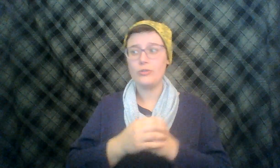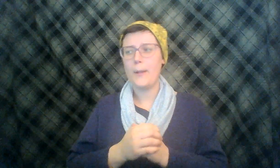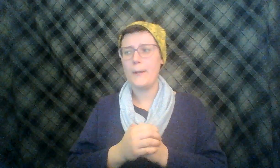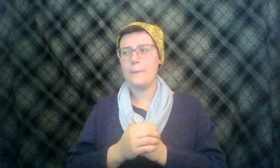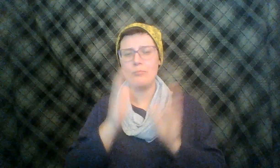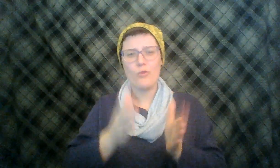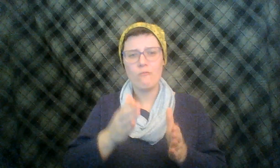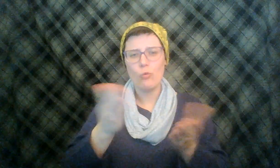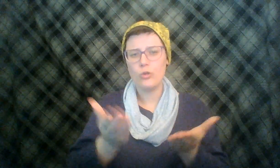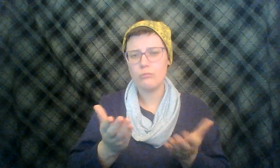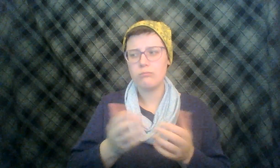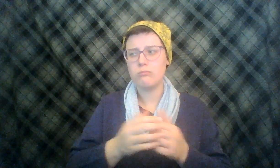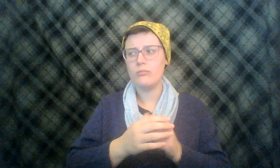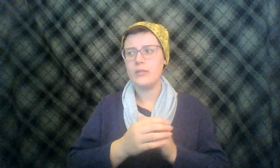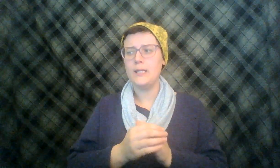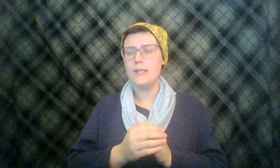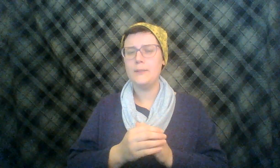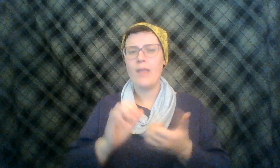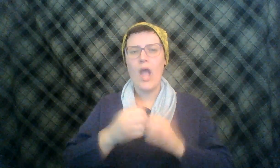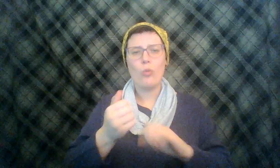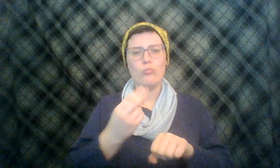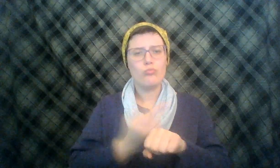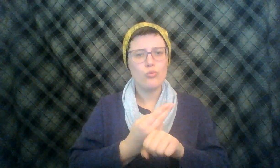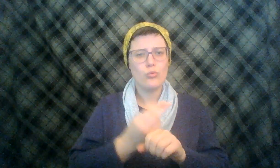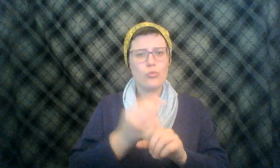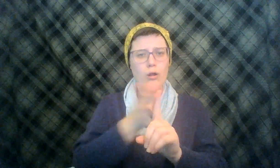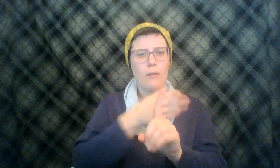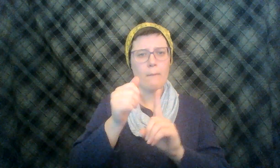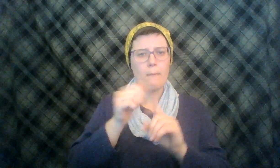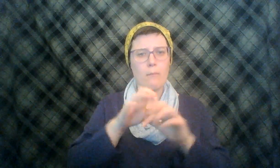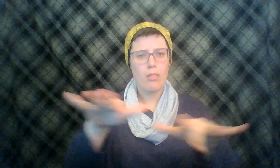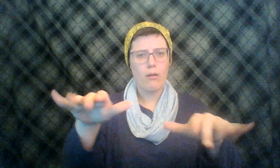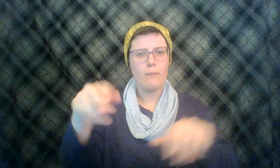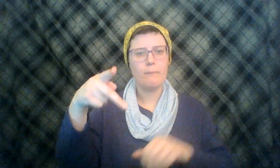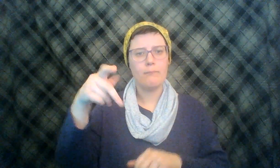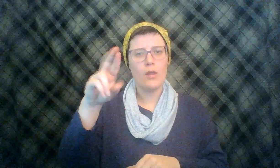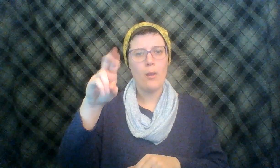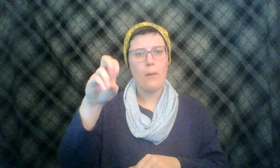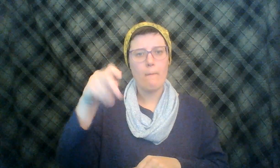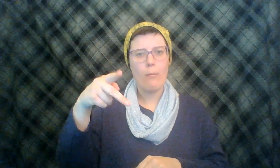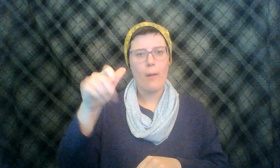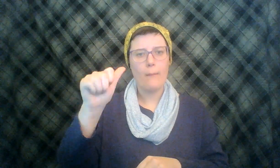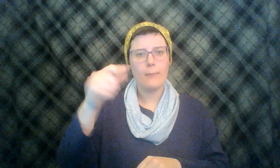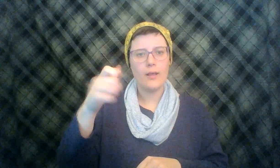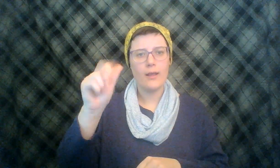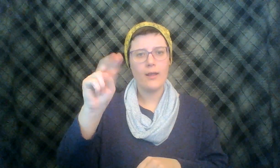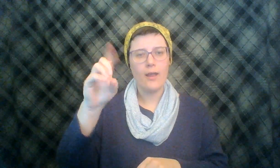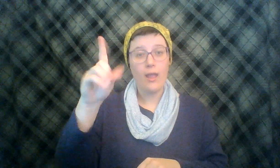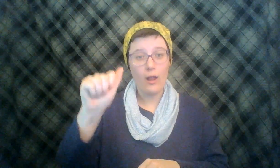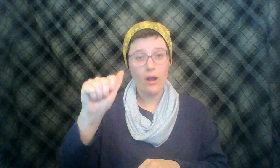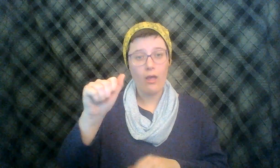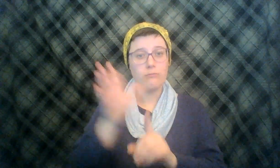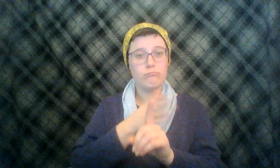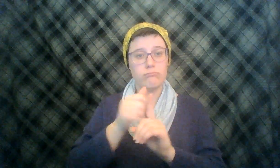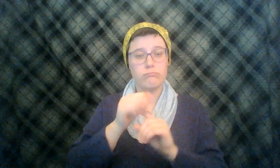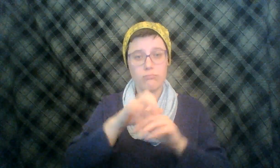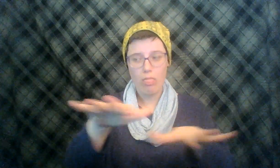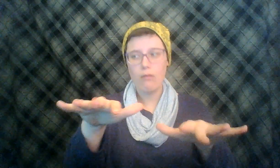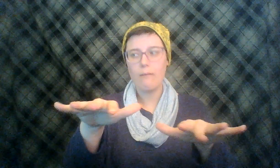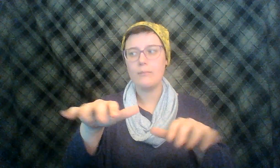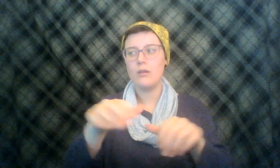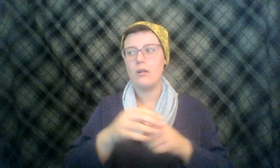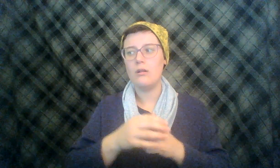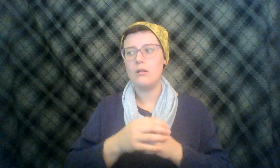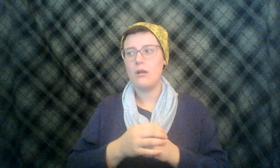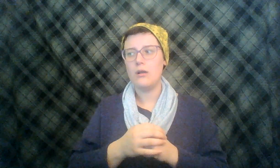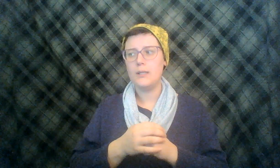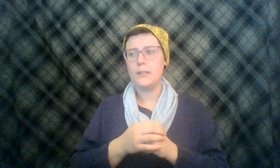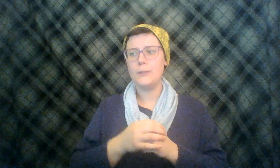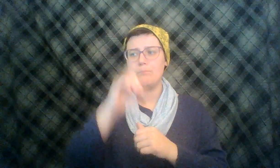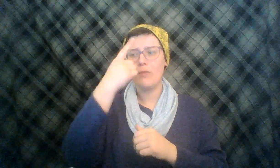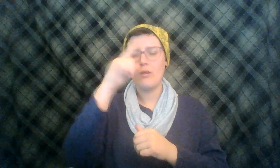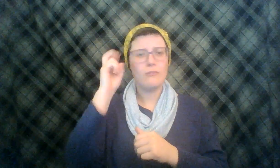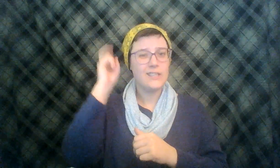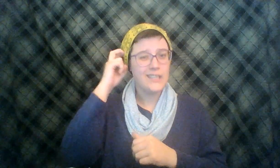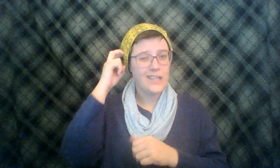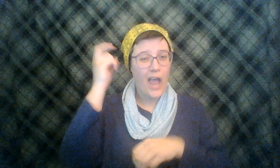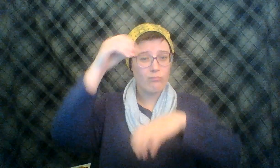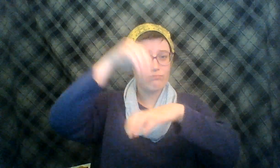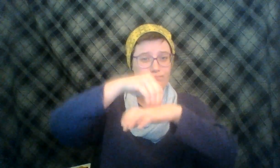focuses on how the propagandizing of cochlear implants (CIs)